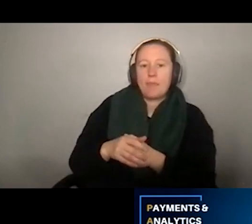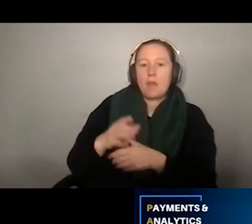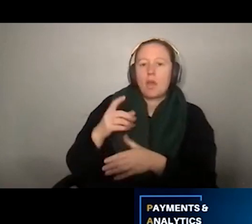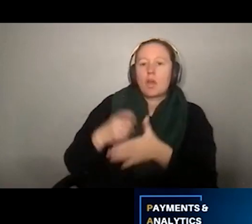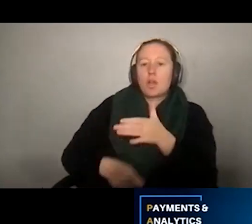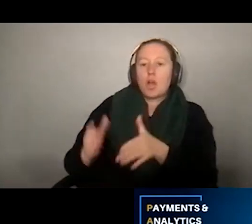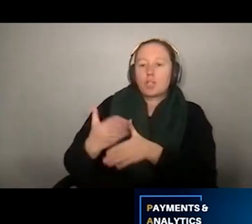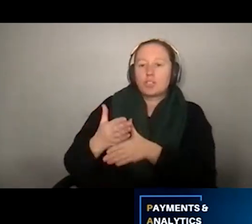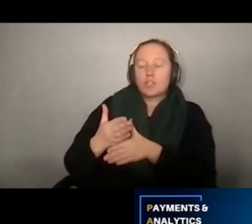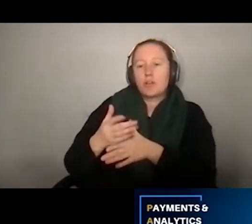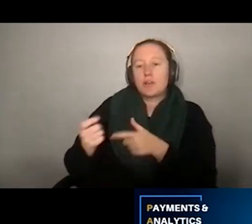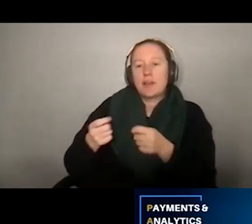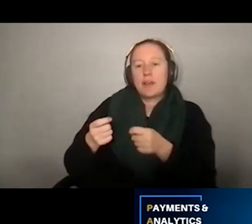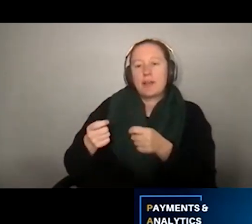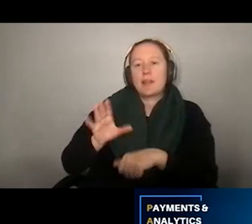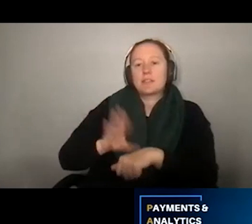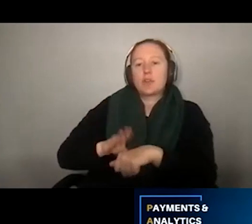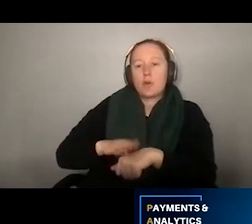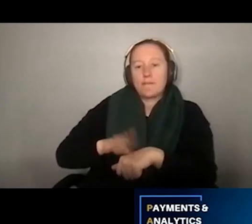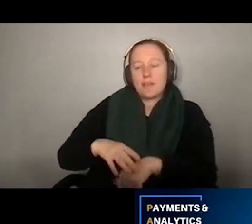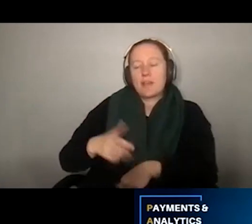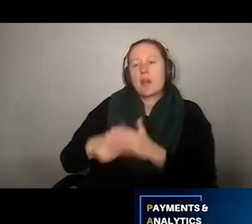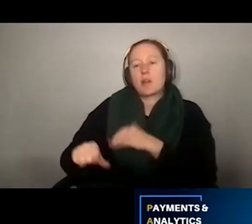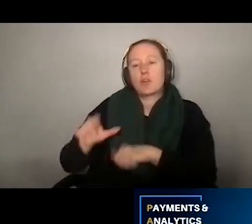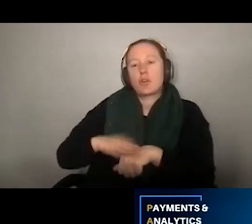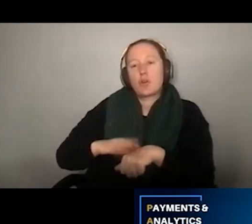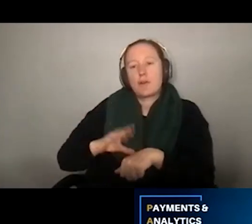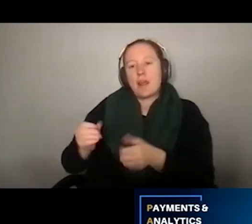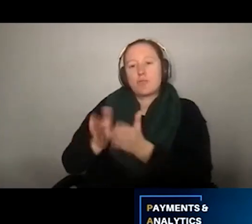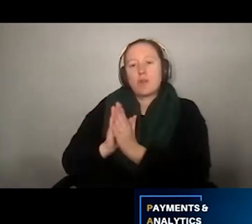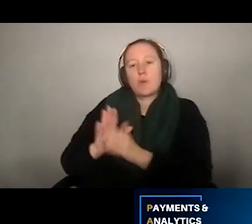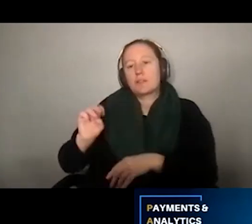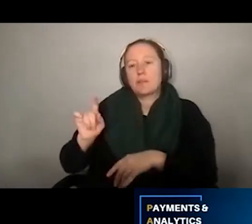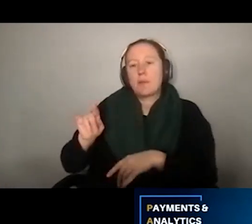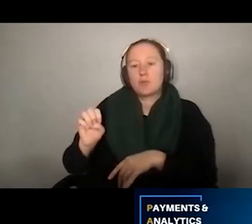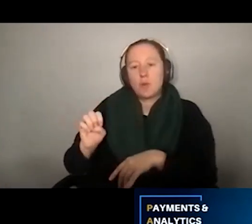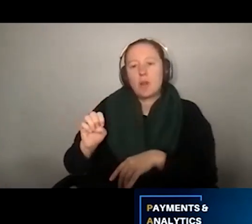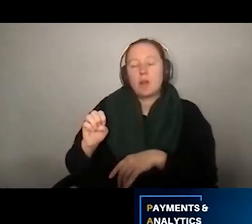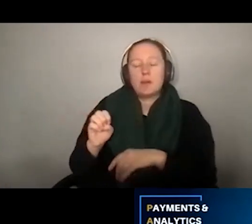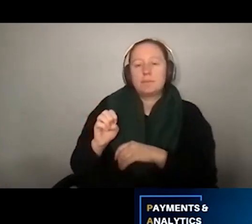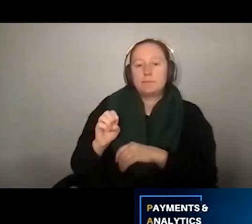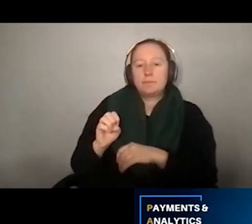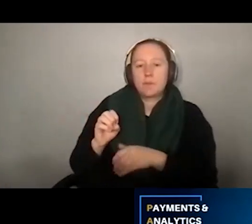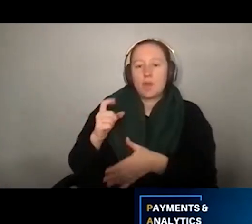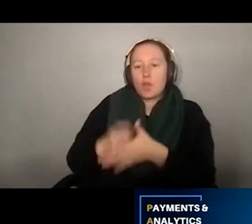in the research.gov notifications and requests module. Those cashier reports get